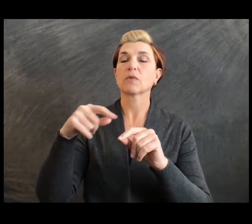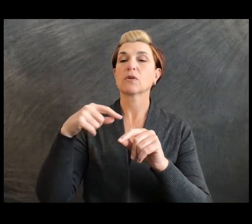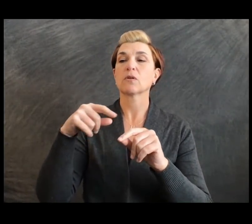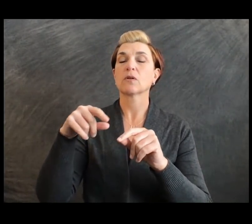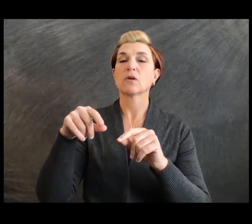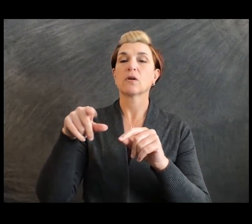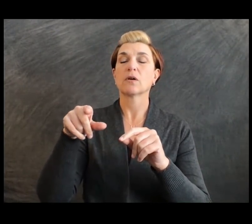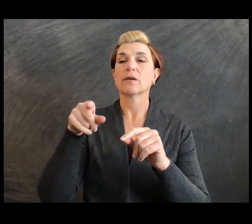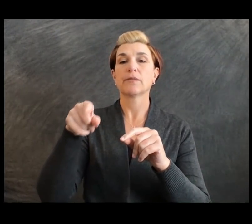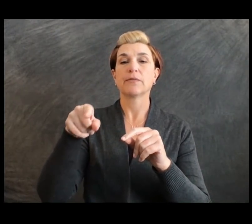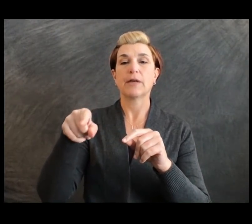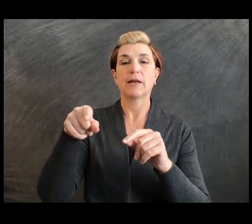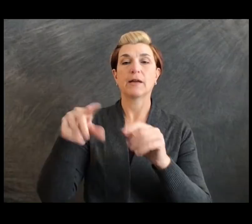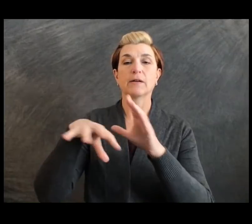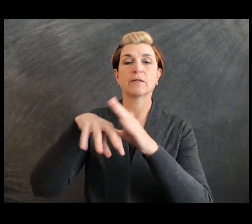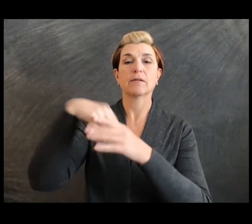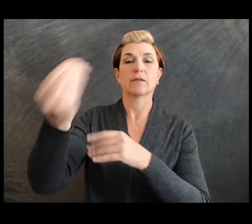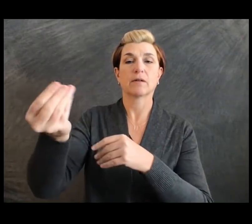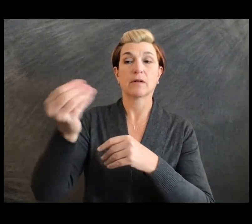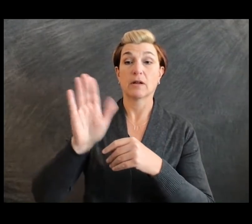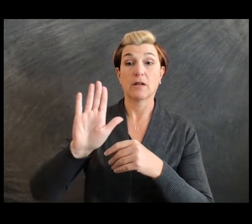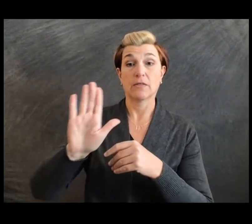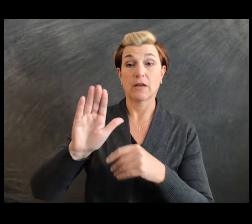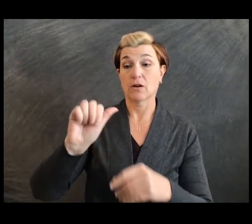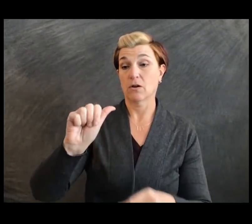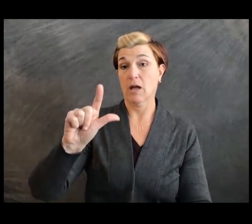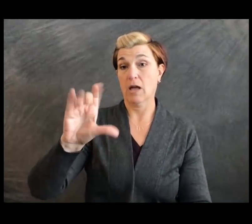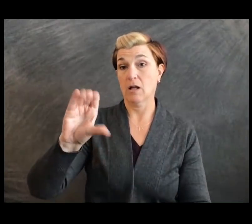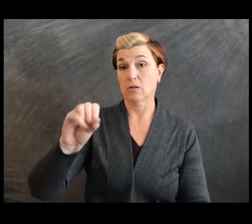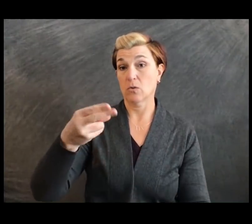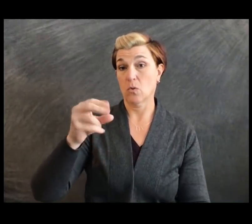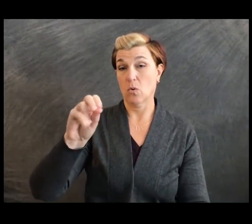and repurposed their alcohol production capabilities in Arkansas